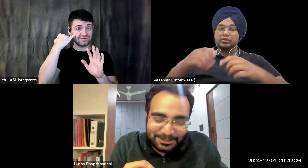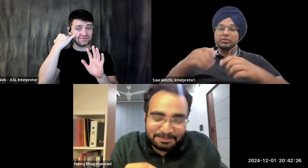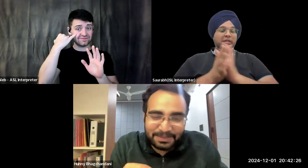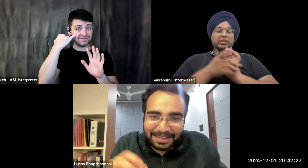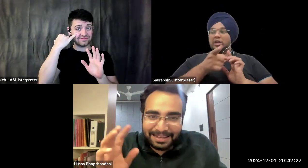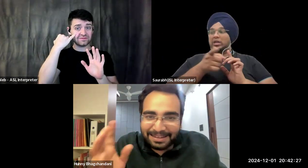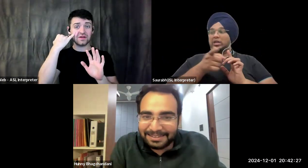[Hunny speaking] Yeah, yeah, yeah. So I don't have…